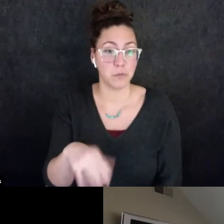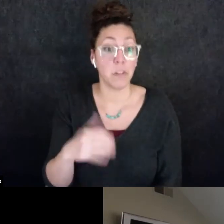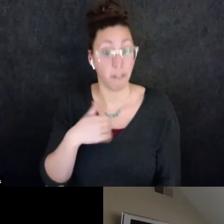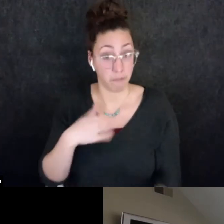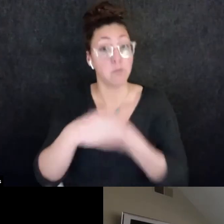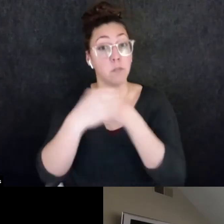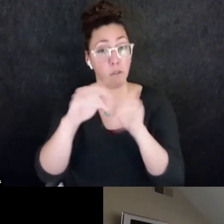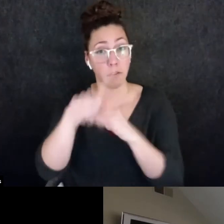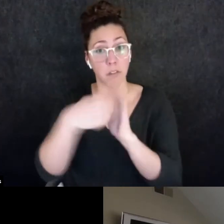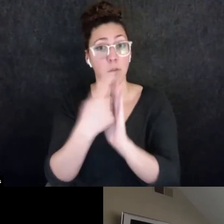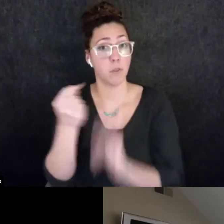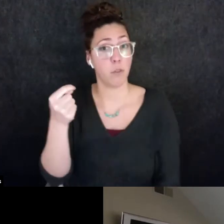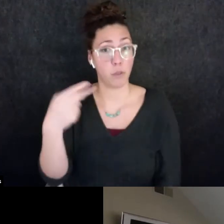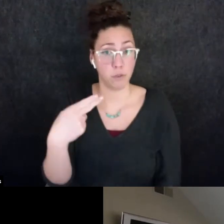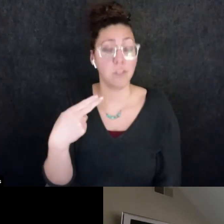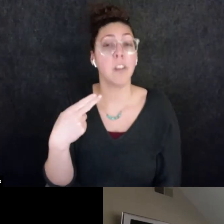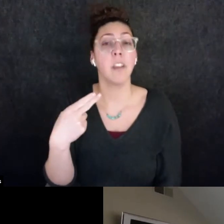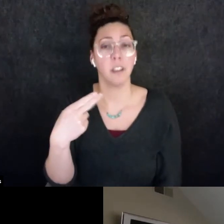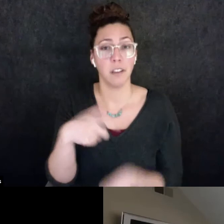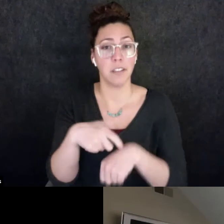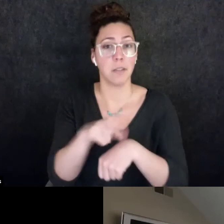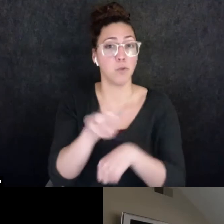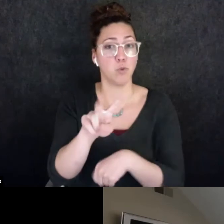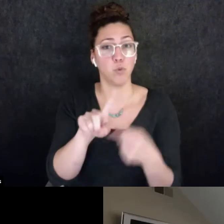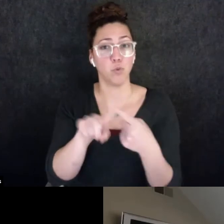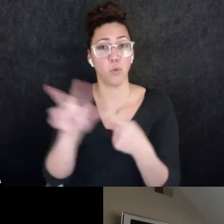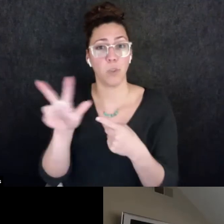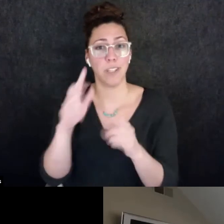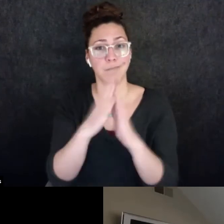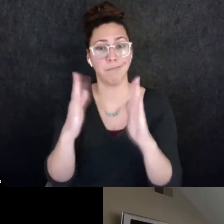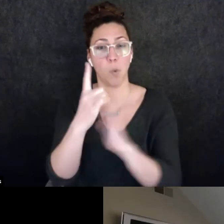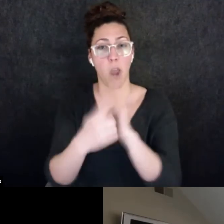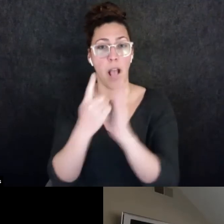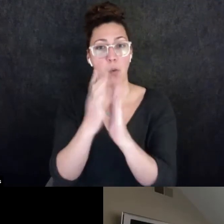Thursdays from two to three o'clock. And again, feel free to email me if you'd like to jump into that.